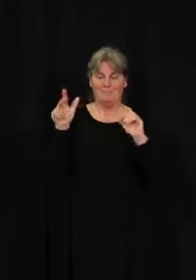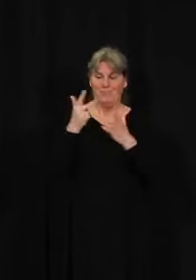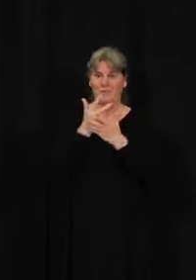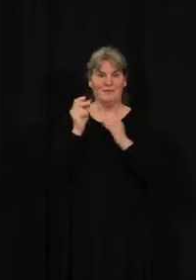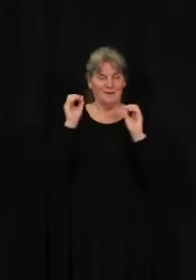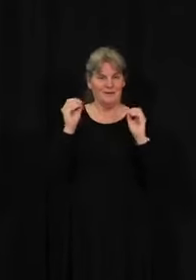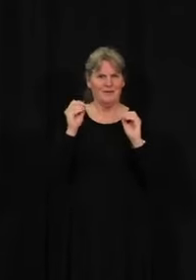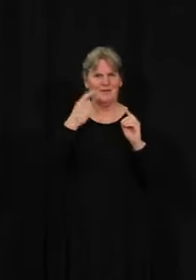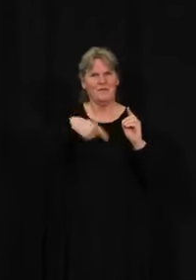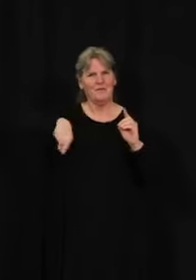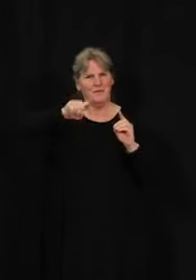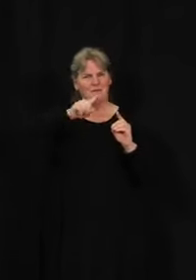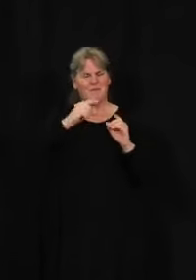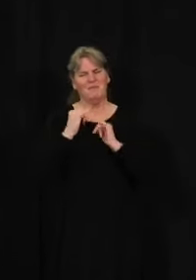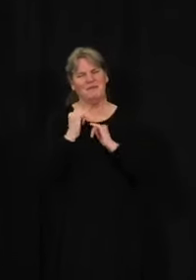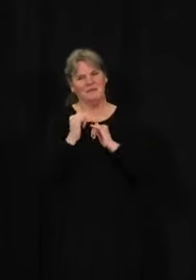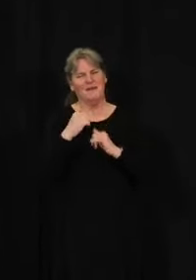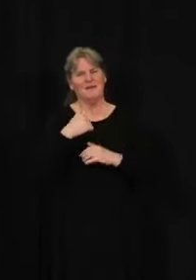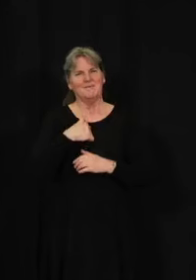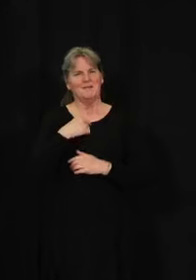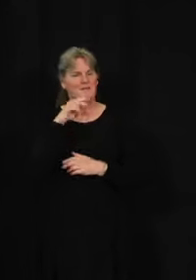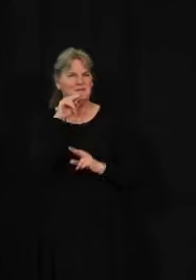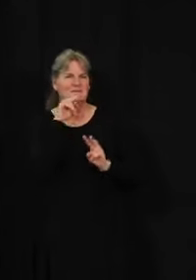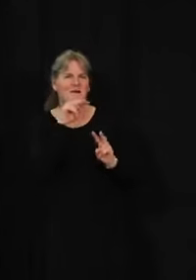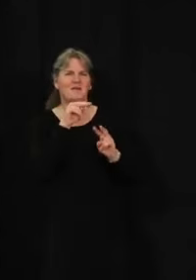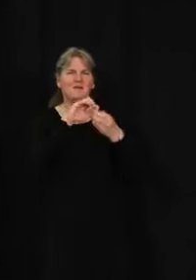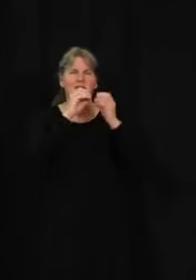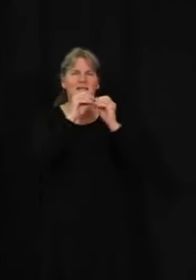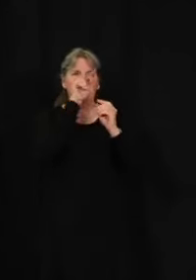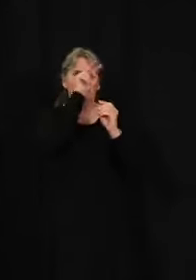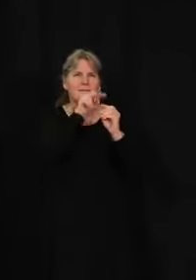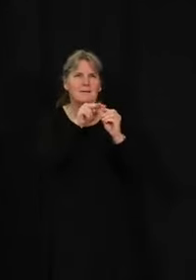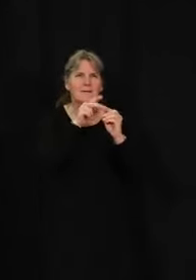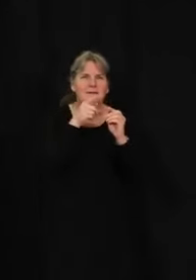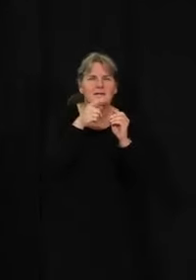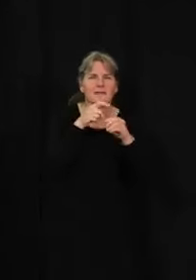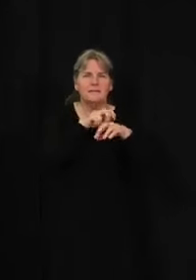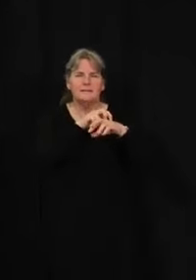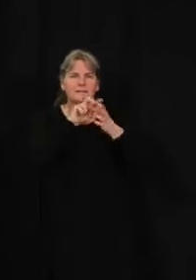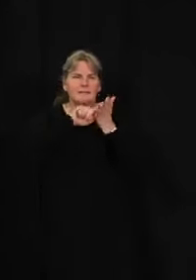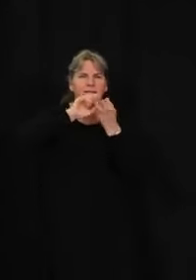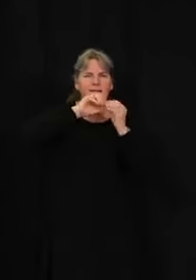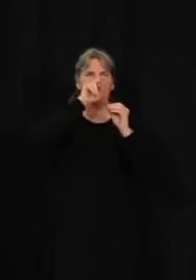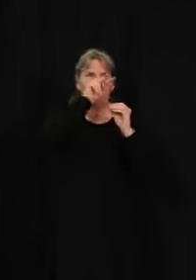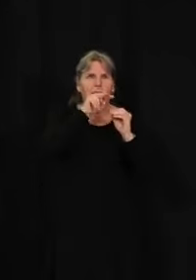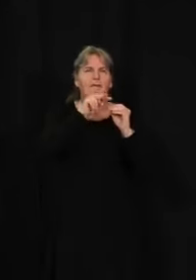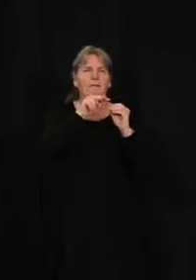that many of you, just like me, watch the daily numbers with a certain degree of trepidation.